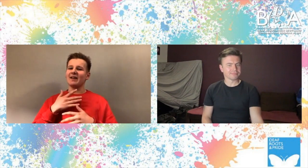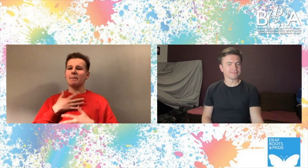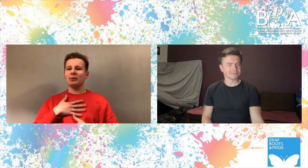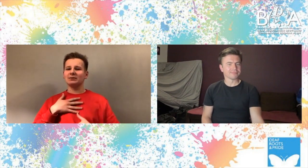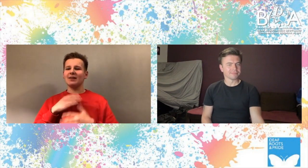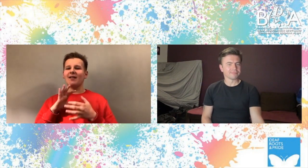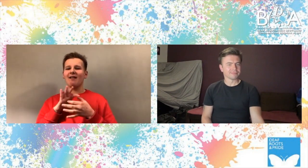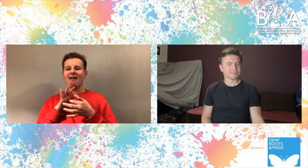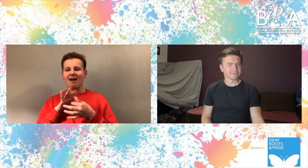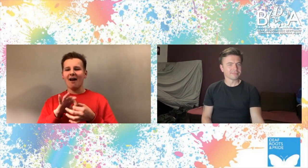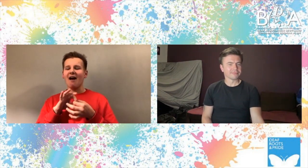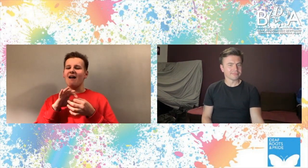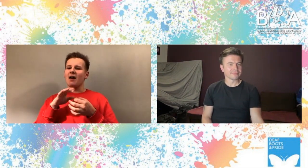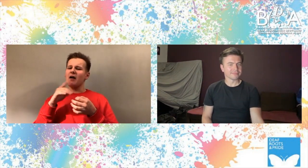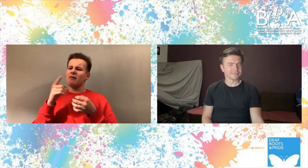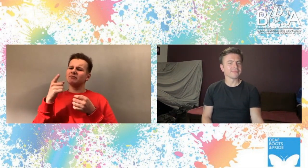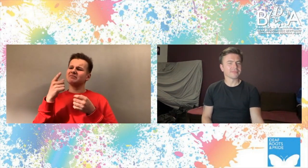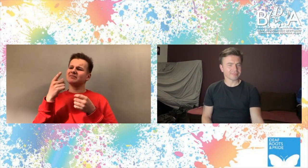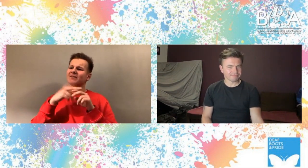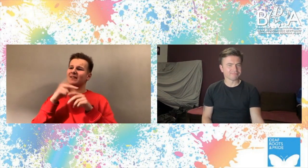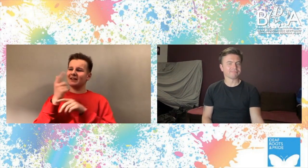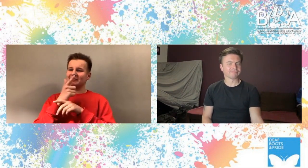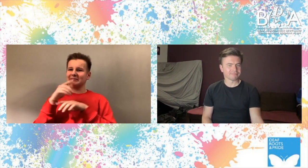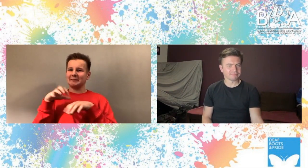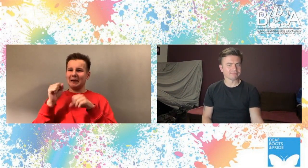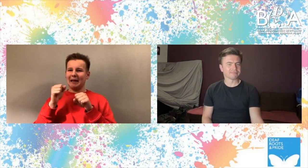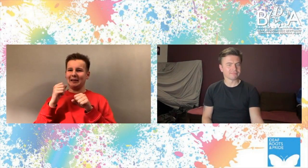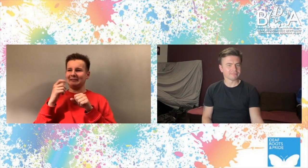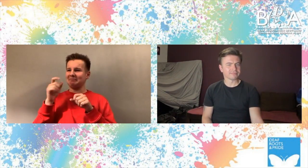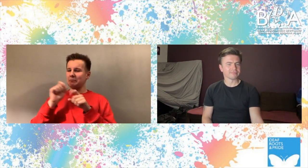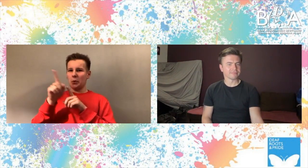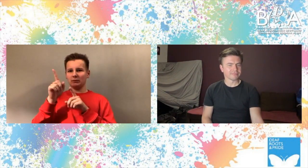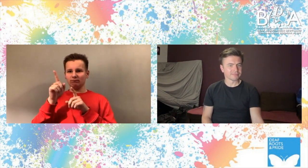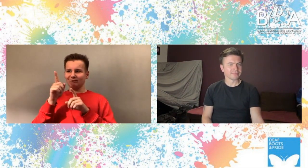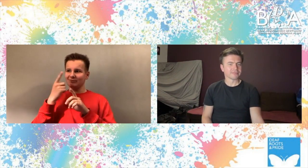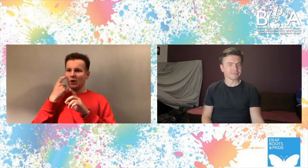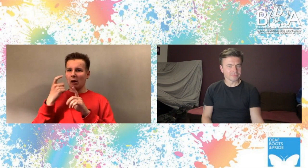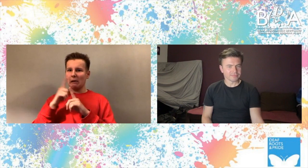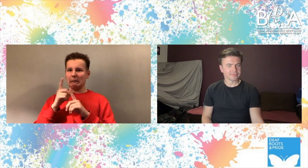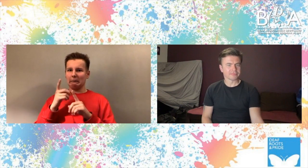I suppose there is an emotional connection as well when you are doing photography.